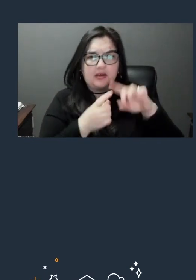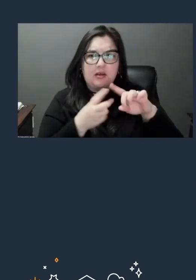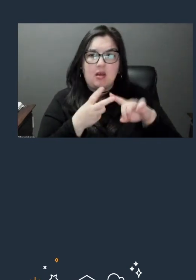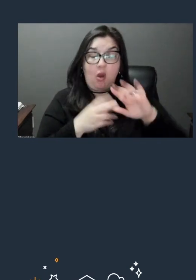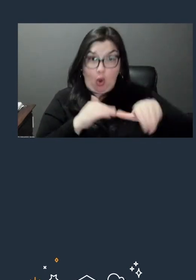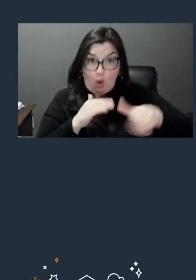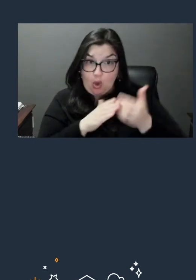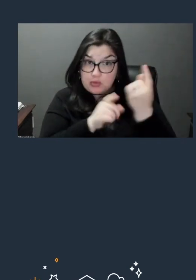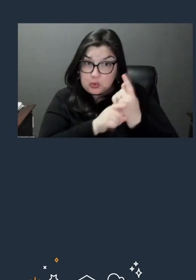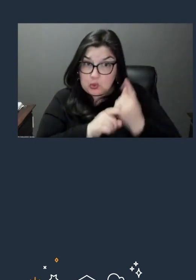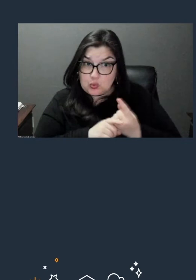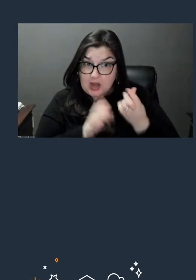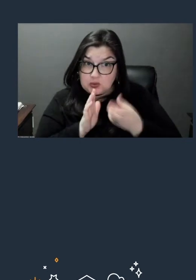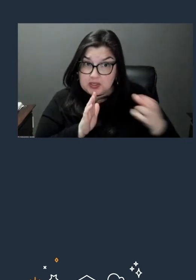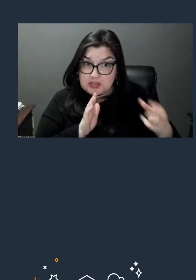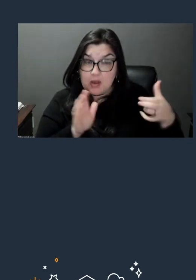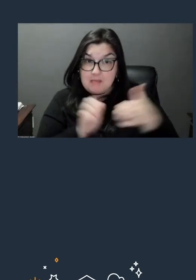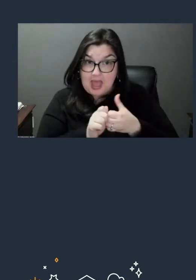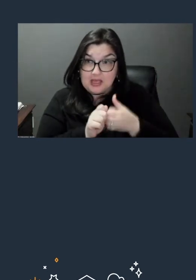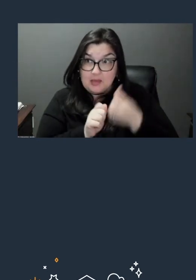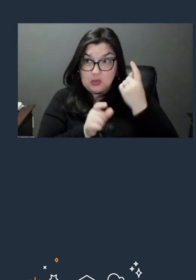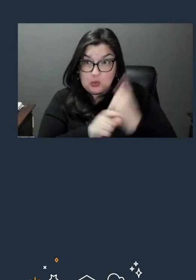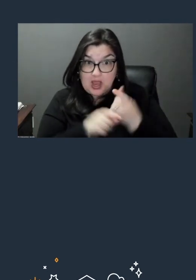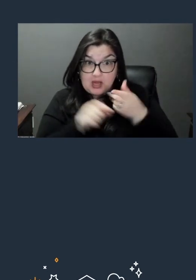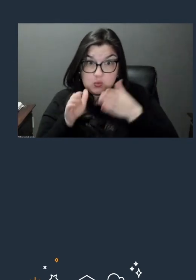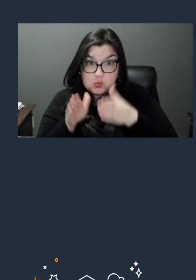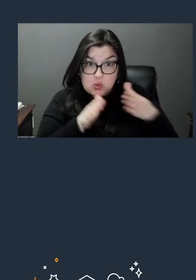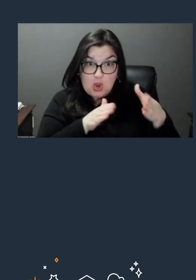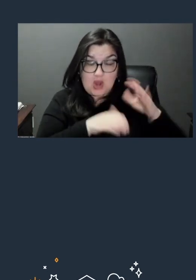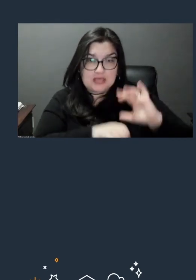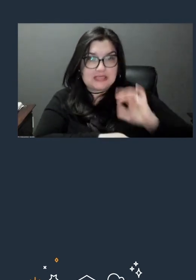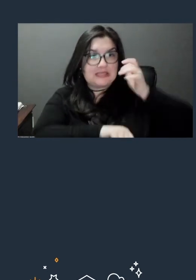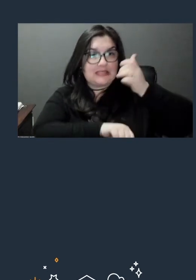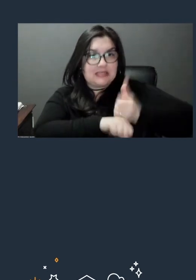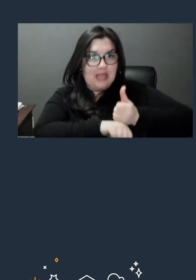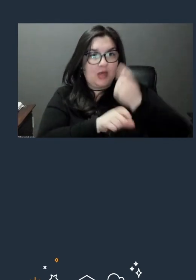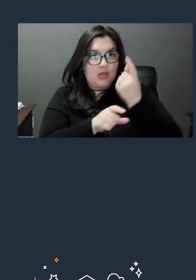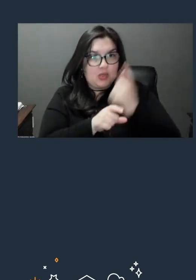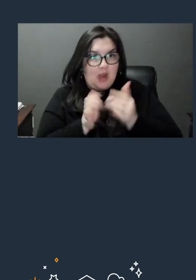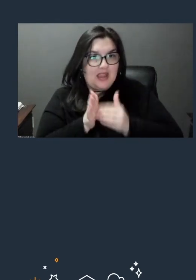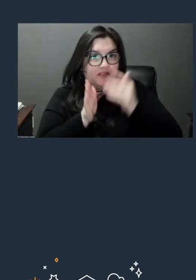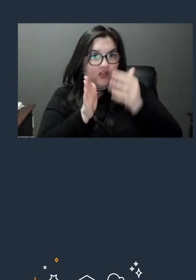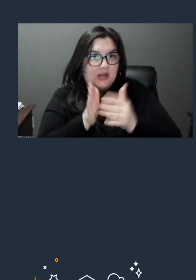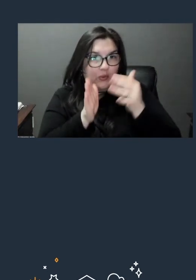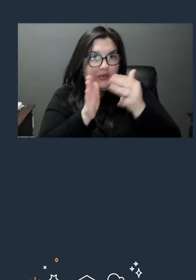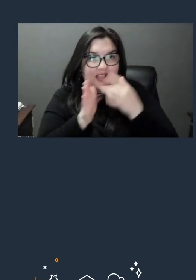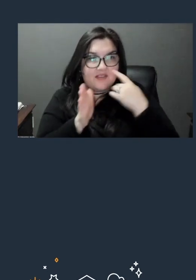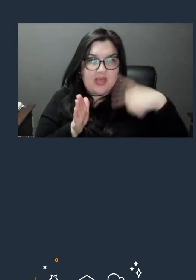in the correct ways?" "Are we establishing the right frequencies for them, or are we establishing the right retention periods,